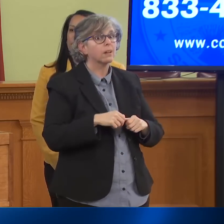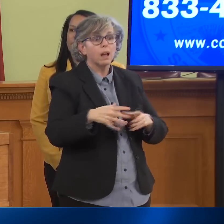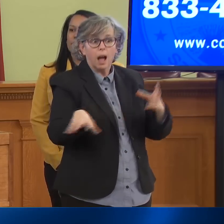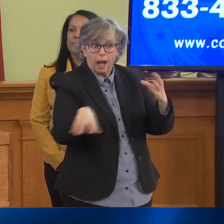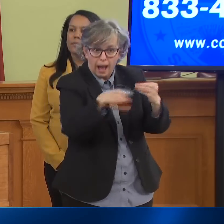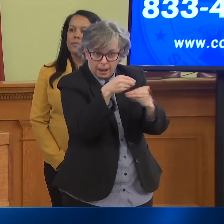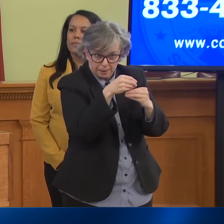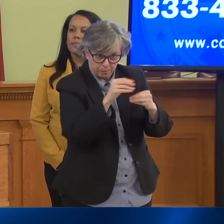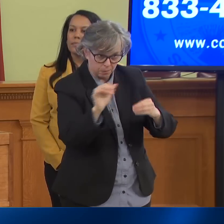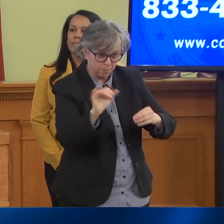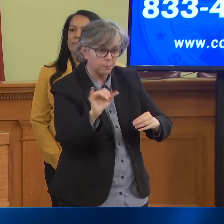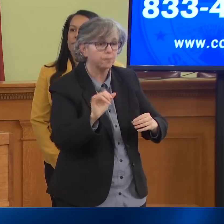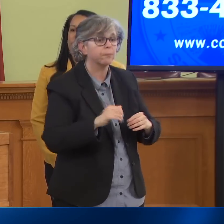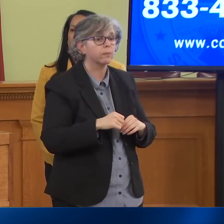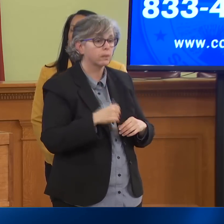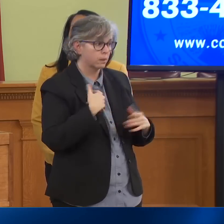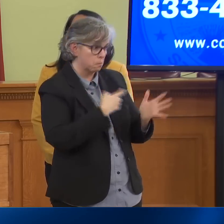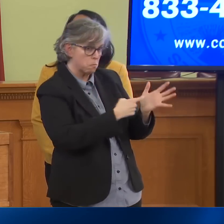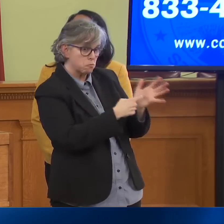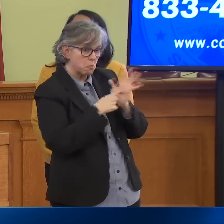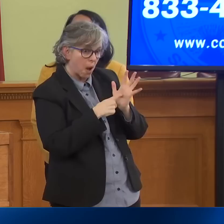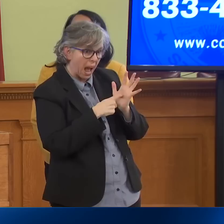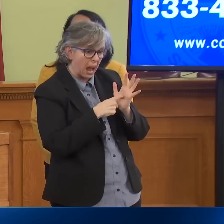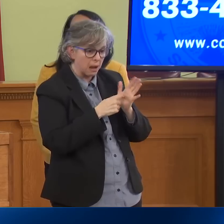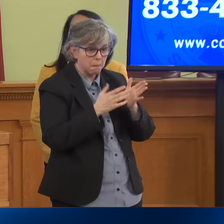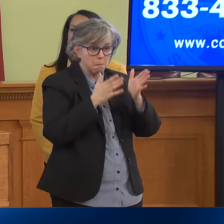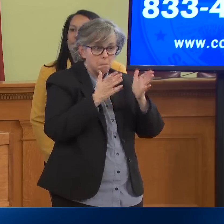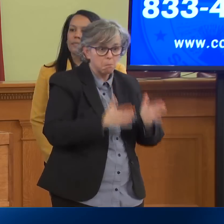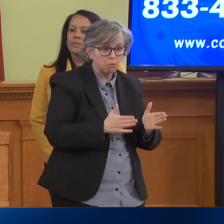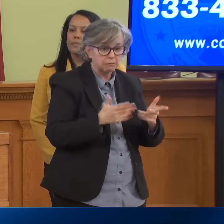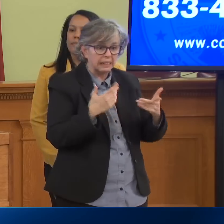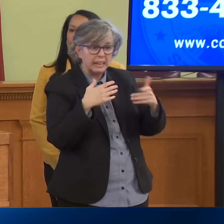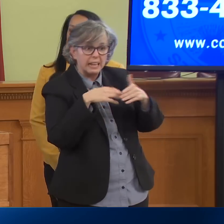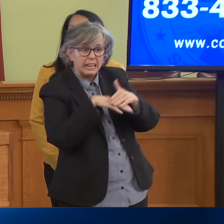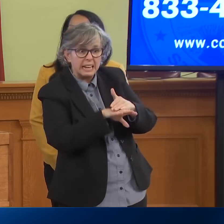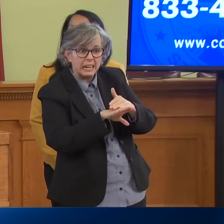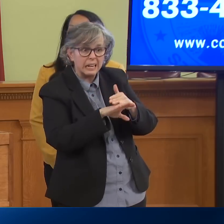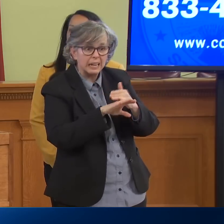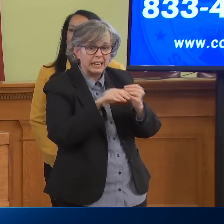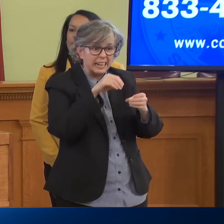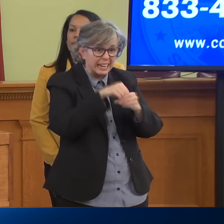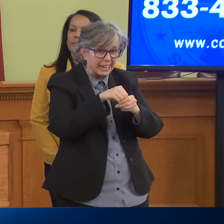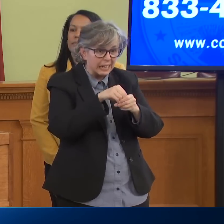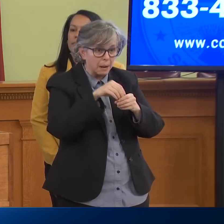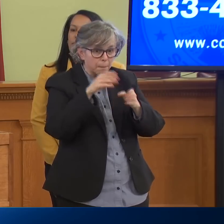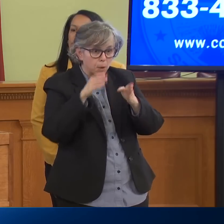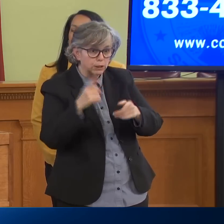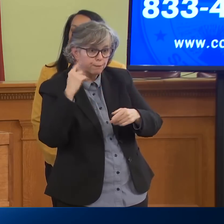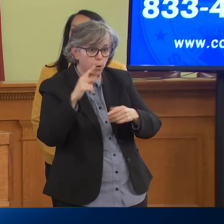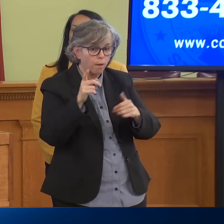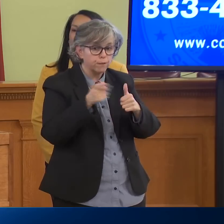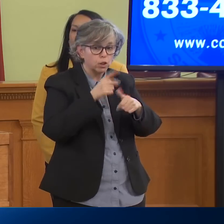FACE TIME TO CONNECT THROUGH VIDEOCONFERENCING IN ORDER TO RECEIVE THE SERVICES THEY NEED TO CONTINUE IN THEIR MENTAL HEALTH AND ADDICTION RECOVERY. IT ALSO ALLOWS US TO ELIMINATE THE REQUIREMENT THAT A PERSON